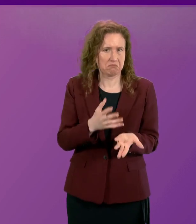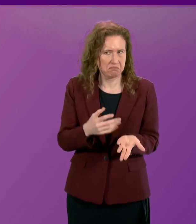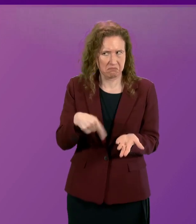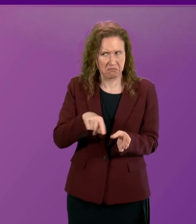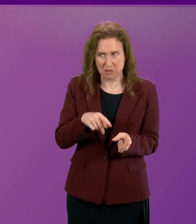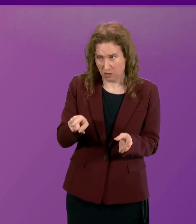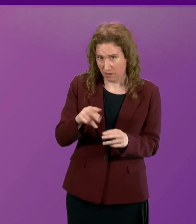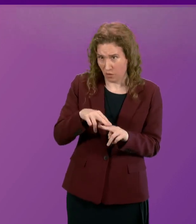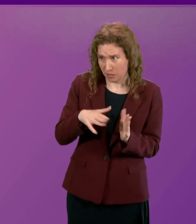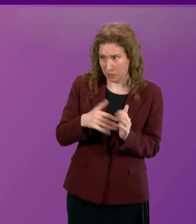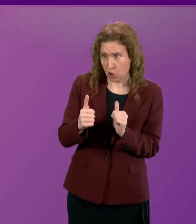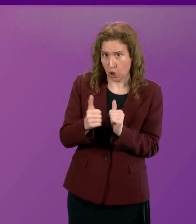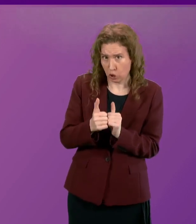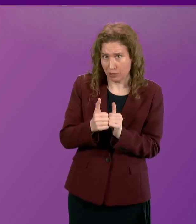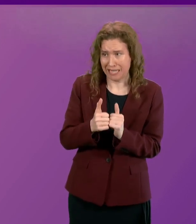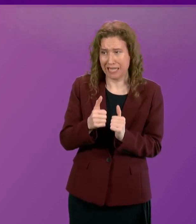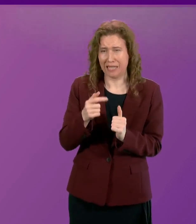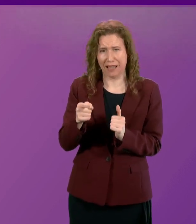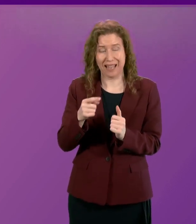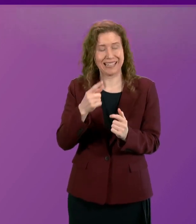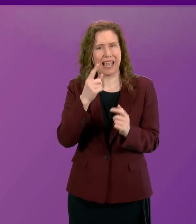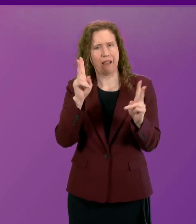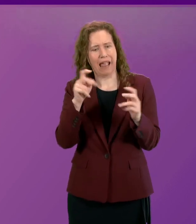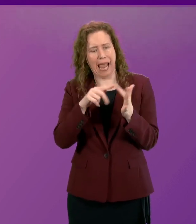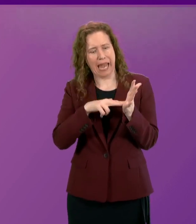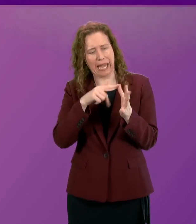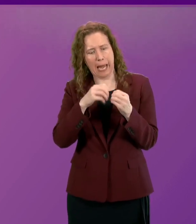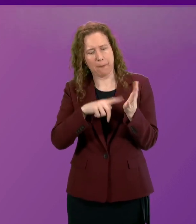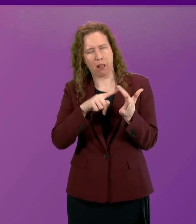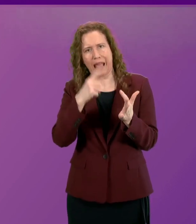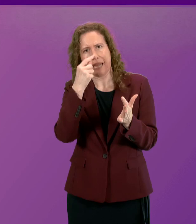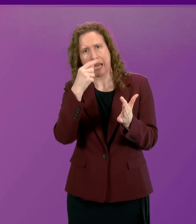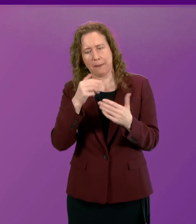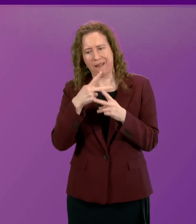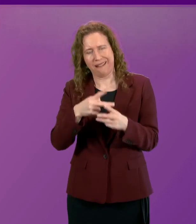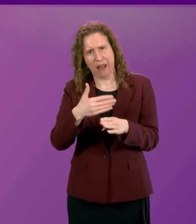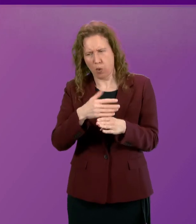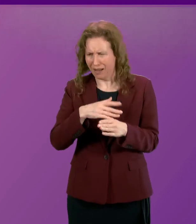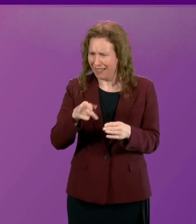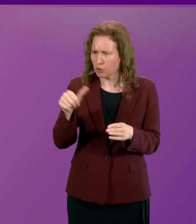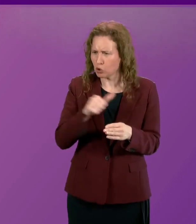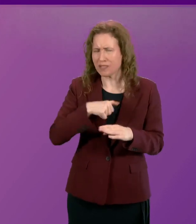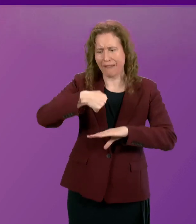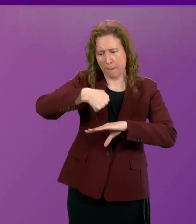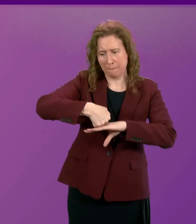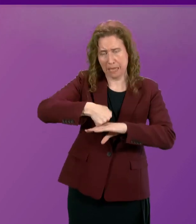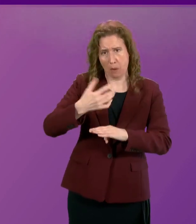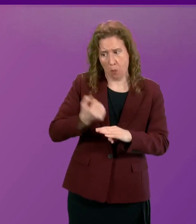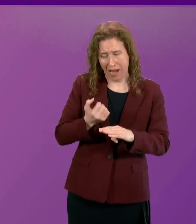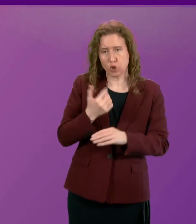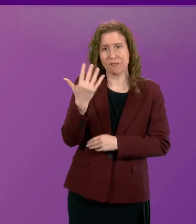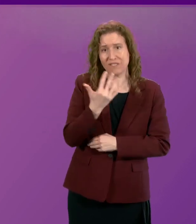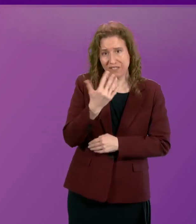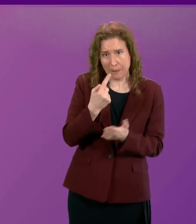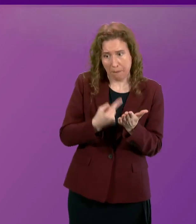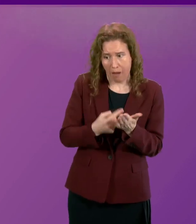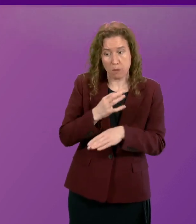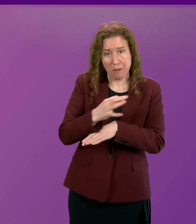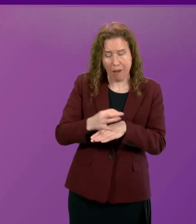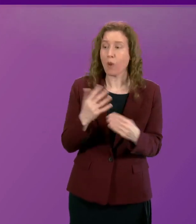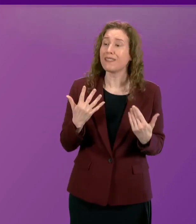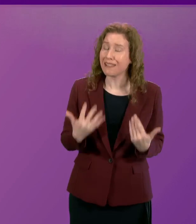First Minister agree that Enable care workers deserve a minimum wage of £15 per hour now?